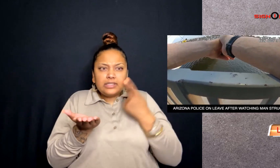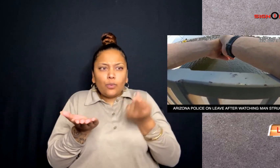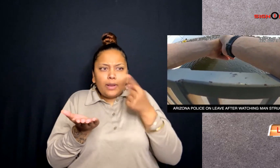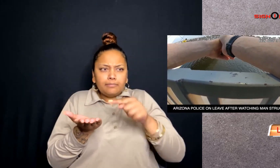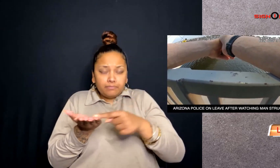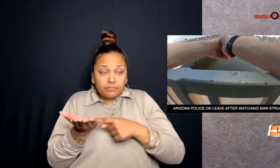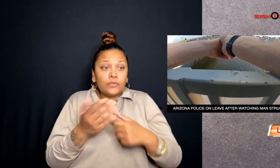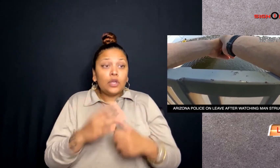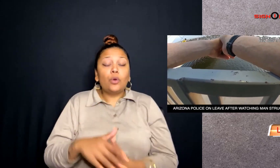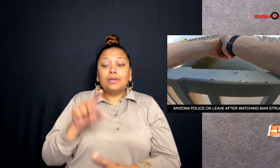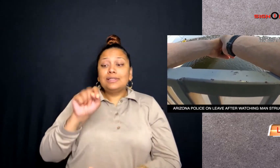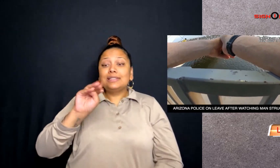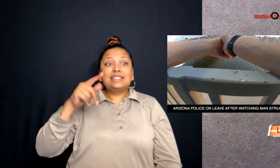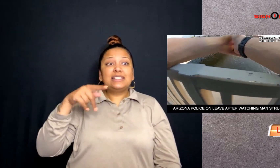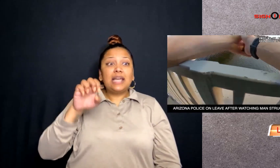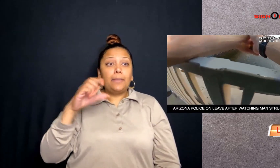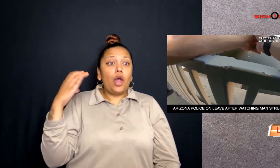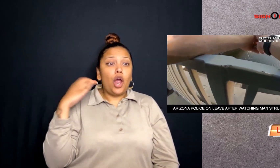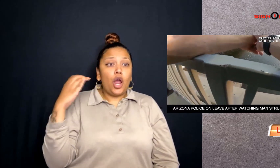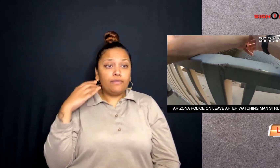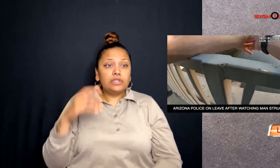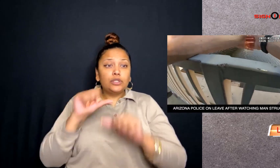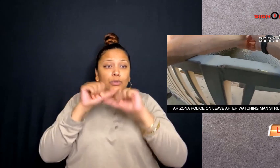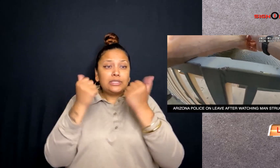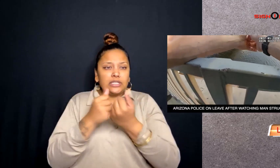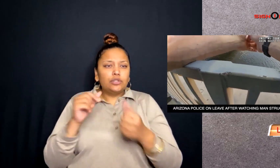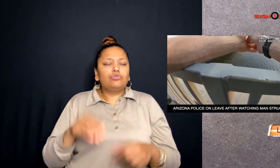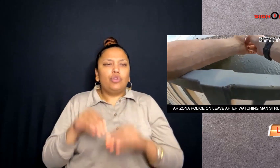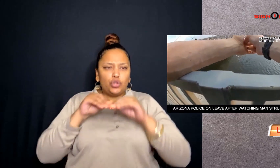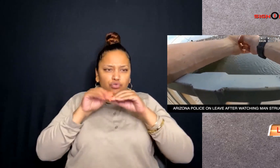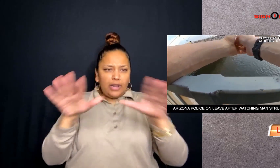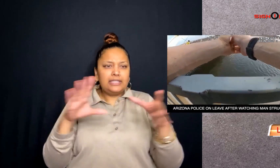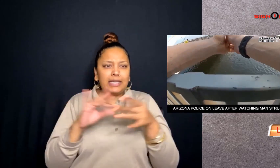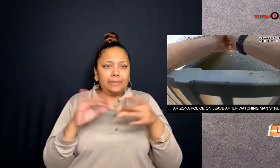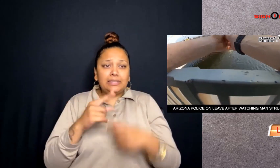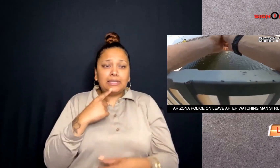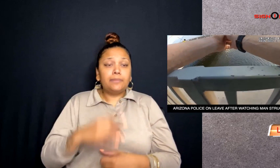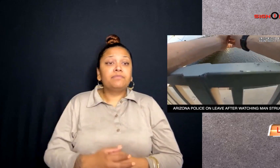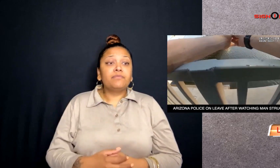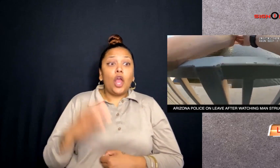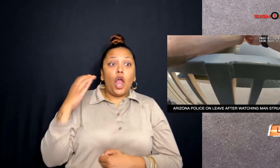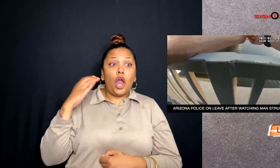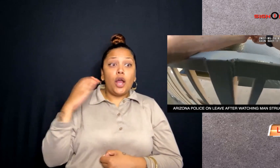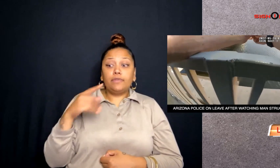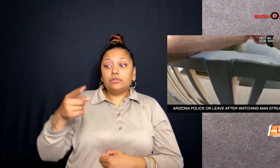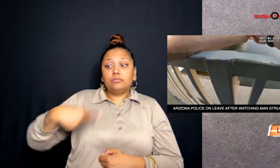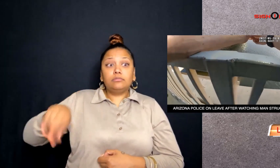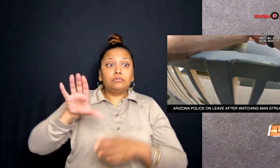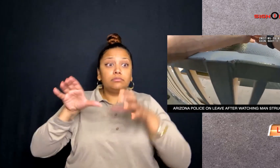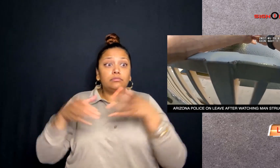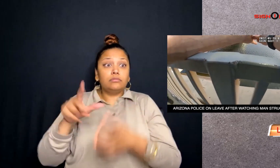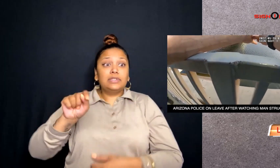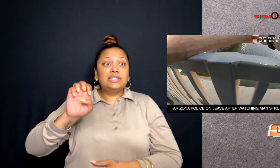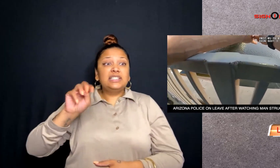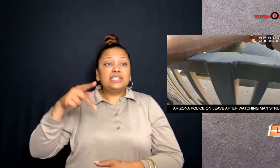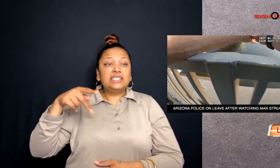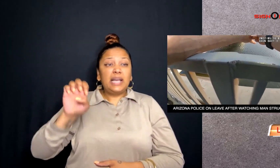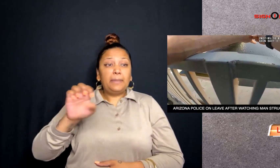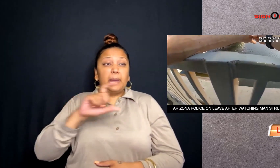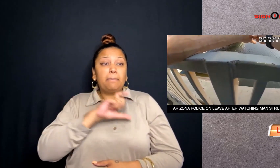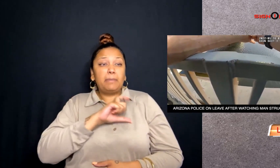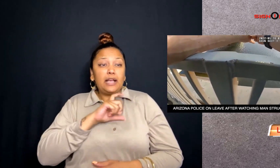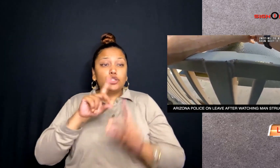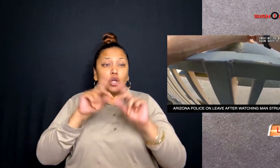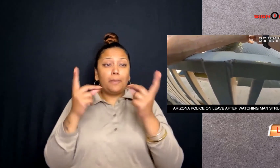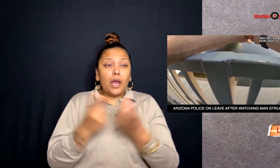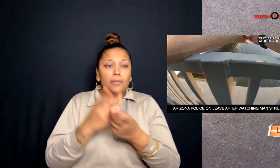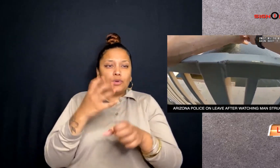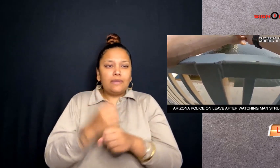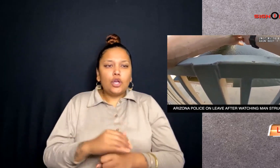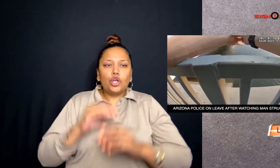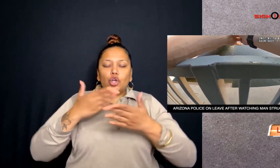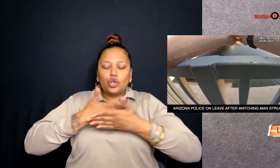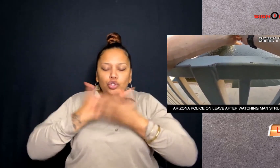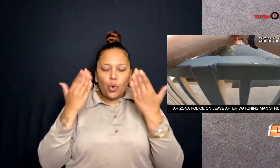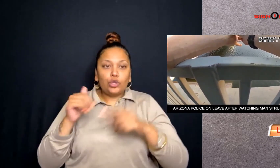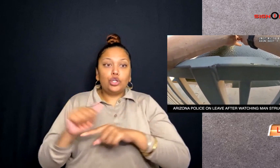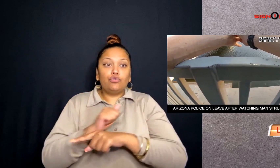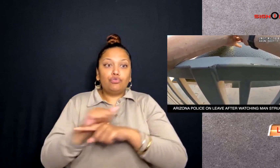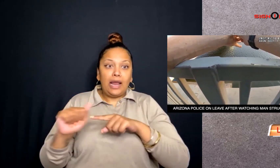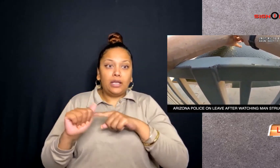report the Tempe officers Association released a statement saying officers of the Tempe Police